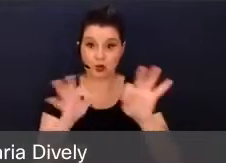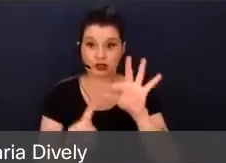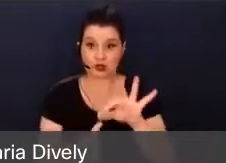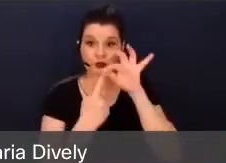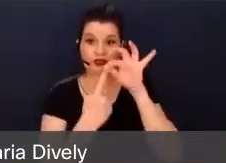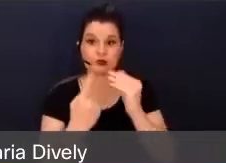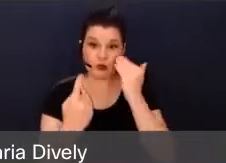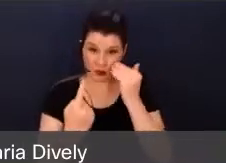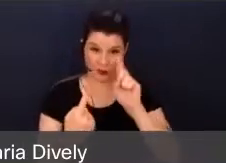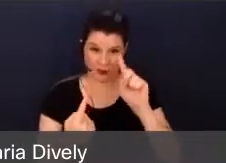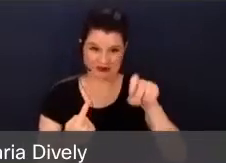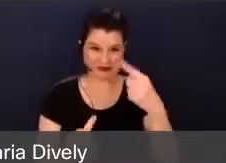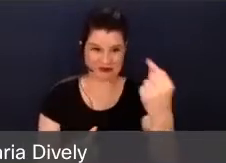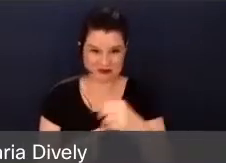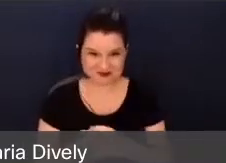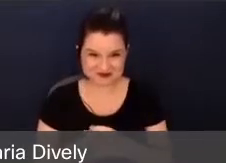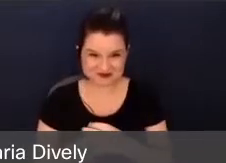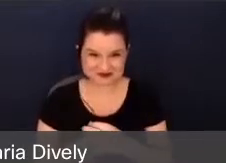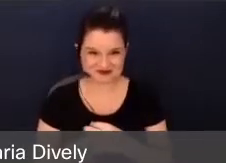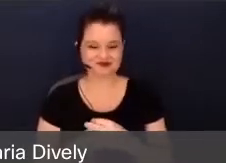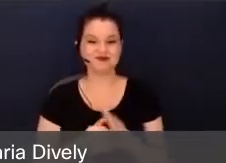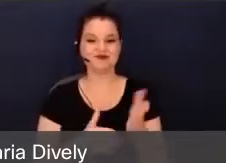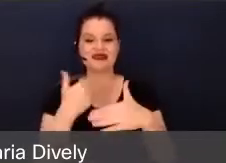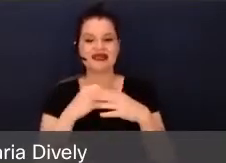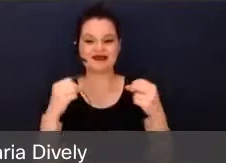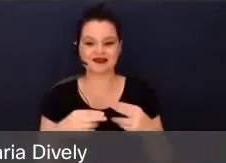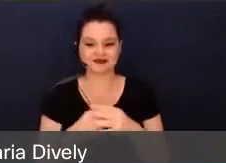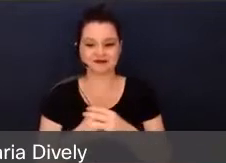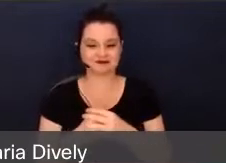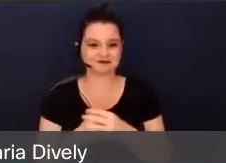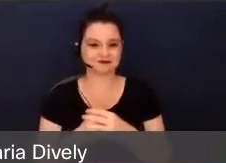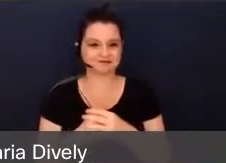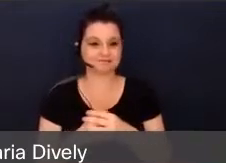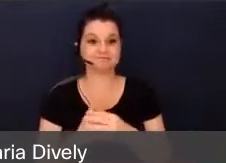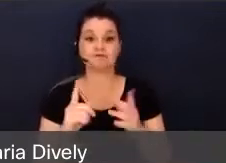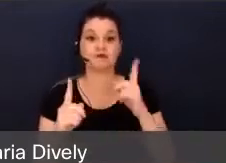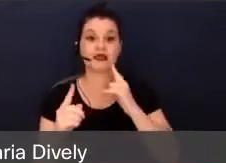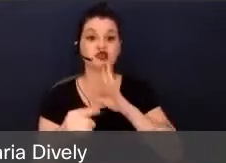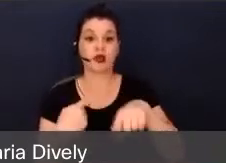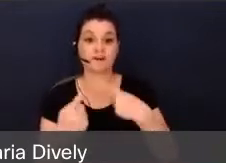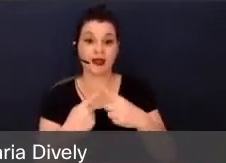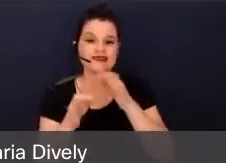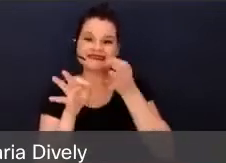exactly where you need to go. Next slide Now, we're gonna talk about simple layouts.